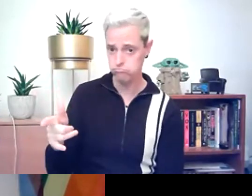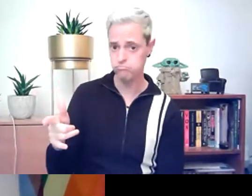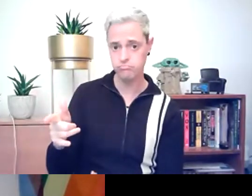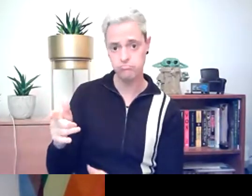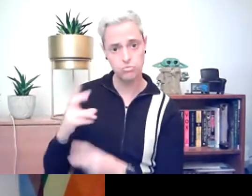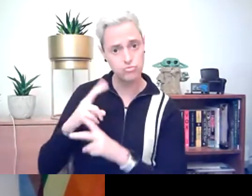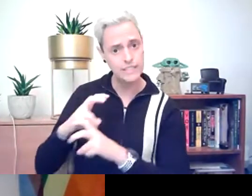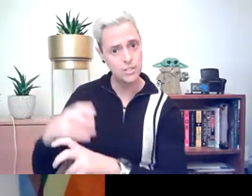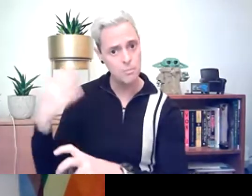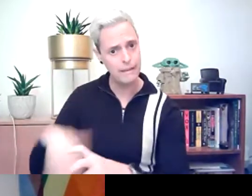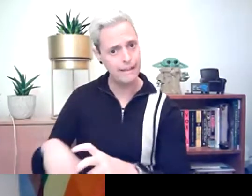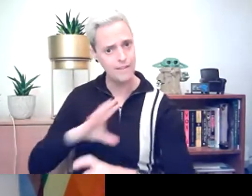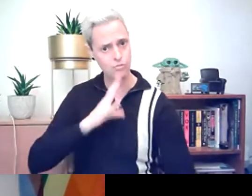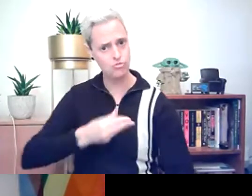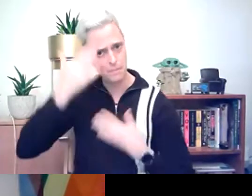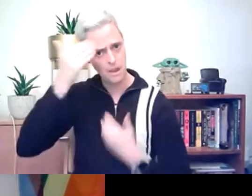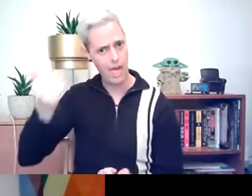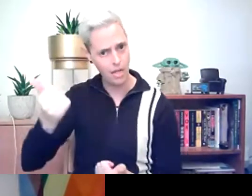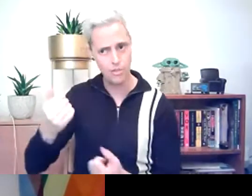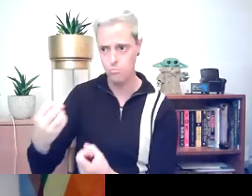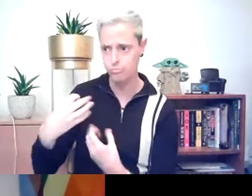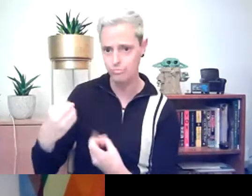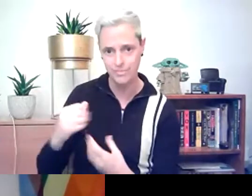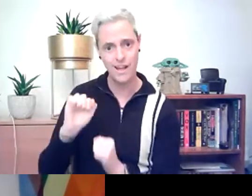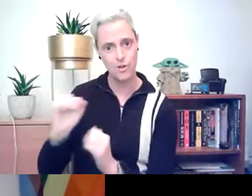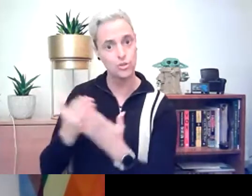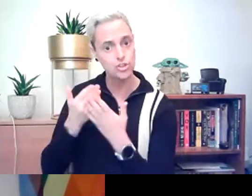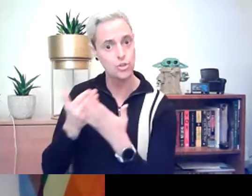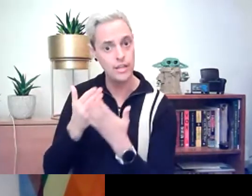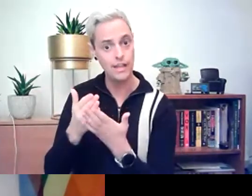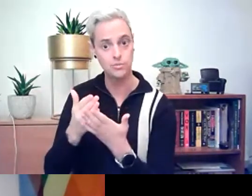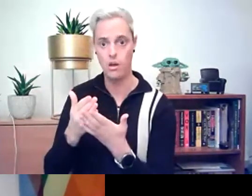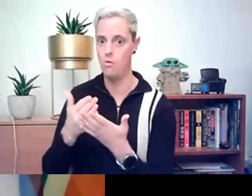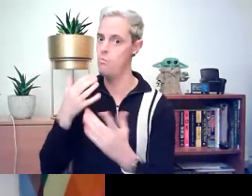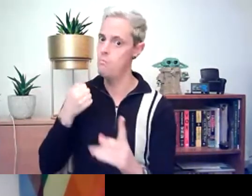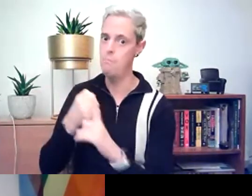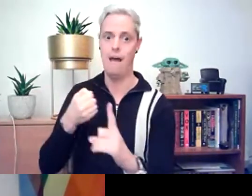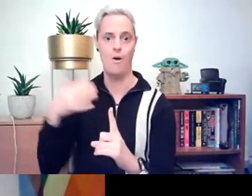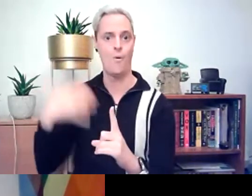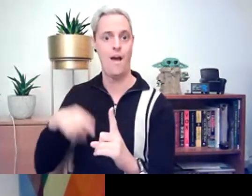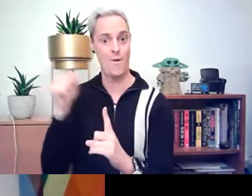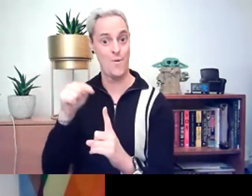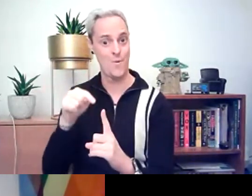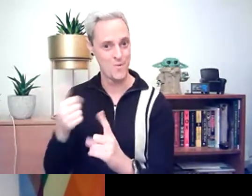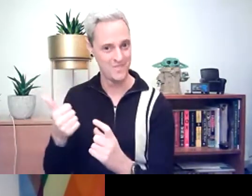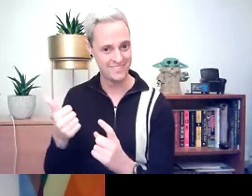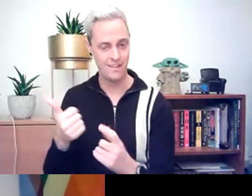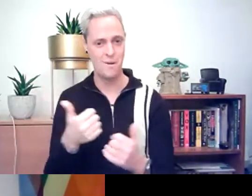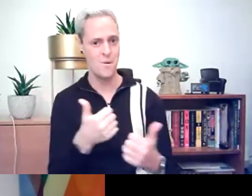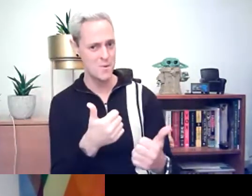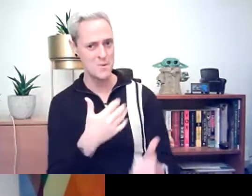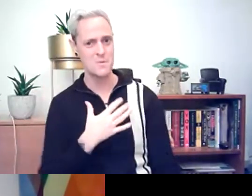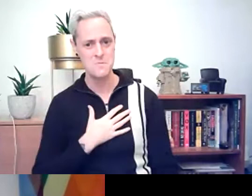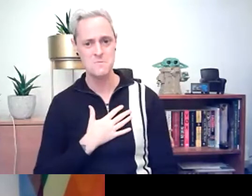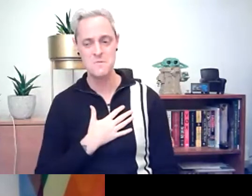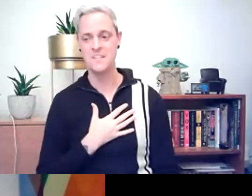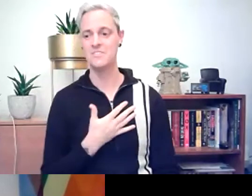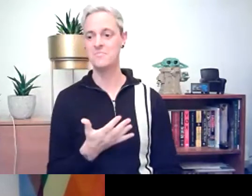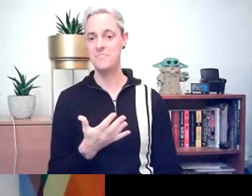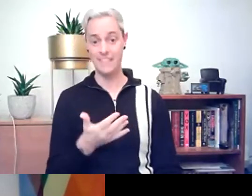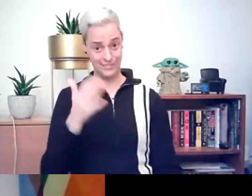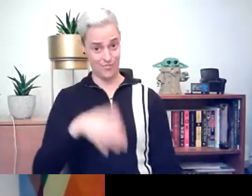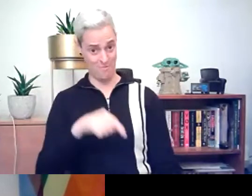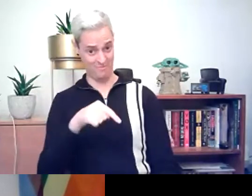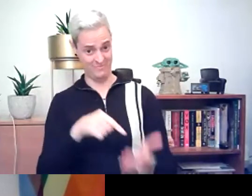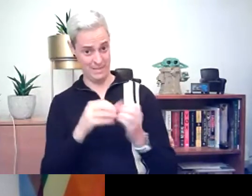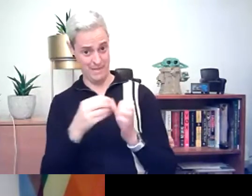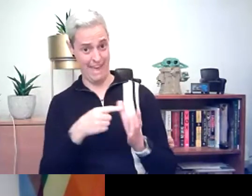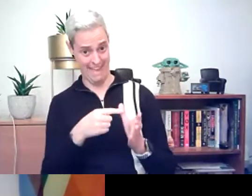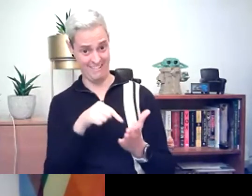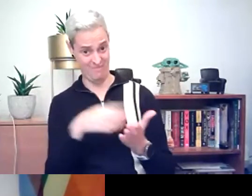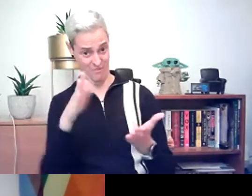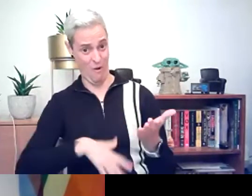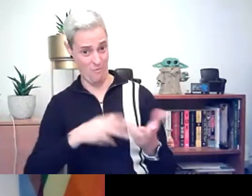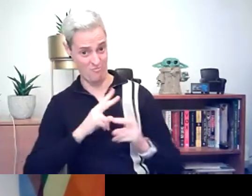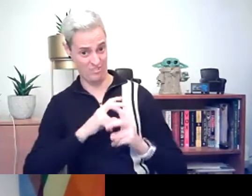18:20:13 Yeah. And, yeah, that's a doubt that was a big, the rates of discrimination that